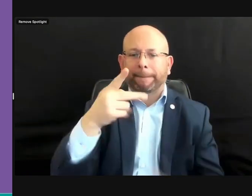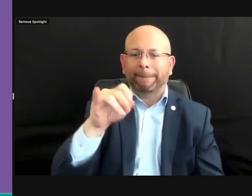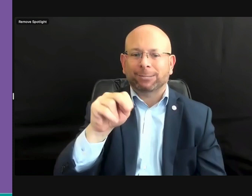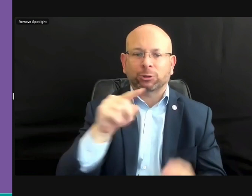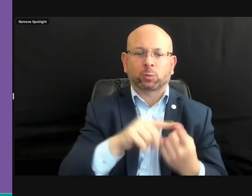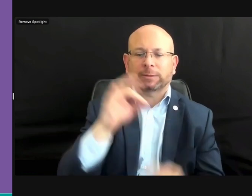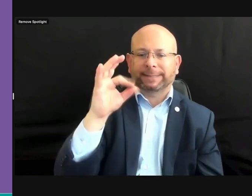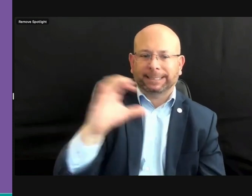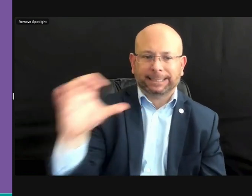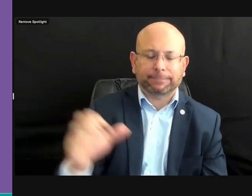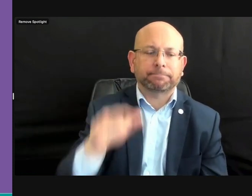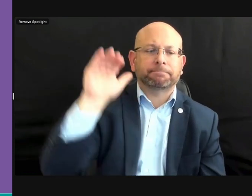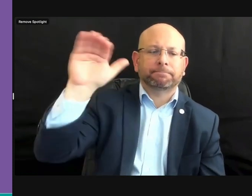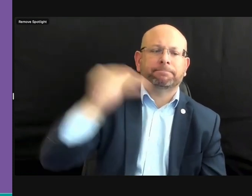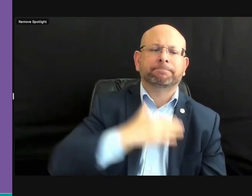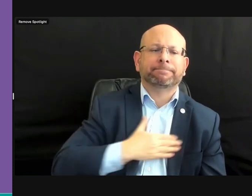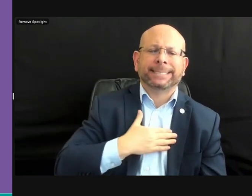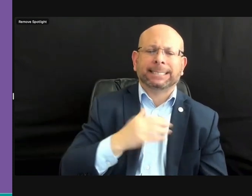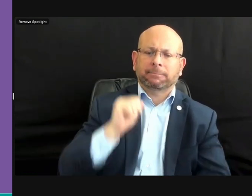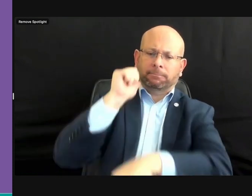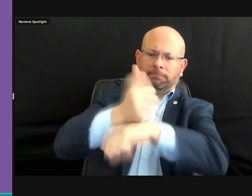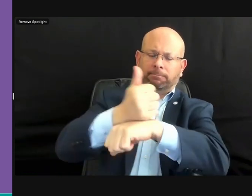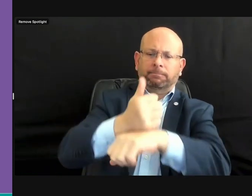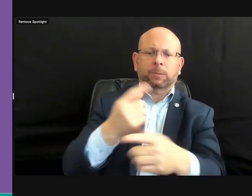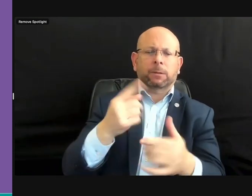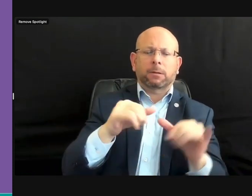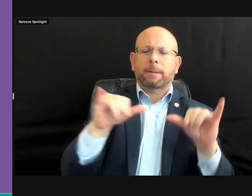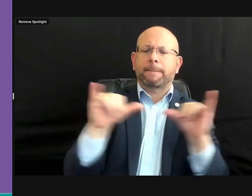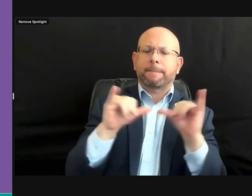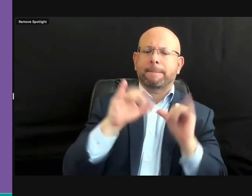petitioned the FCC asking them to please set metrics